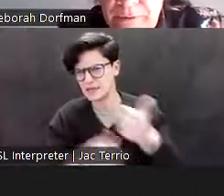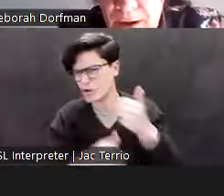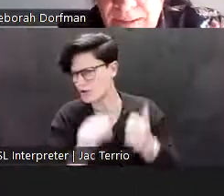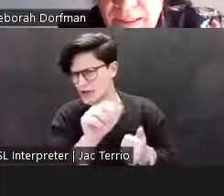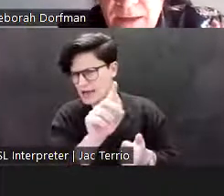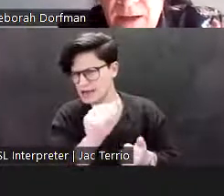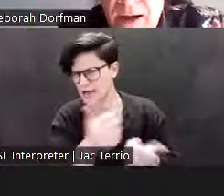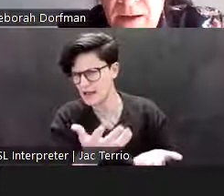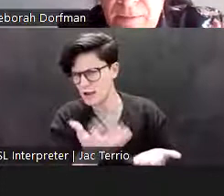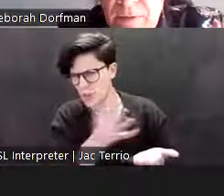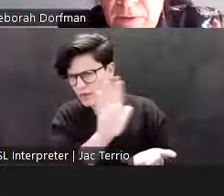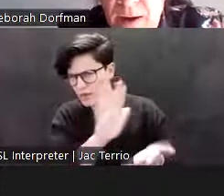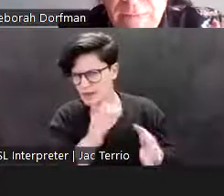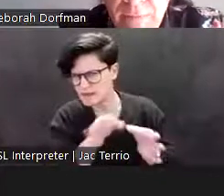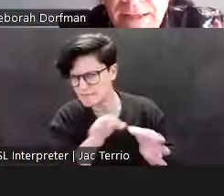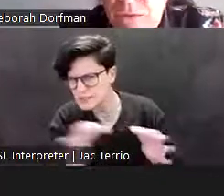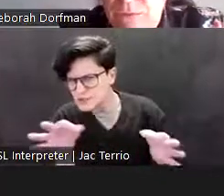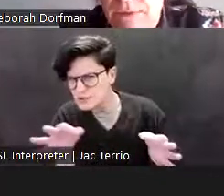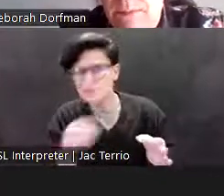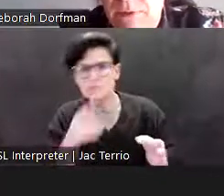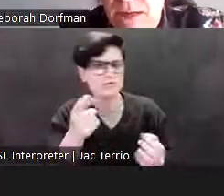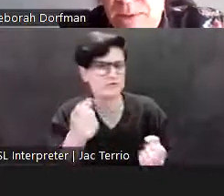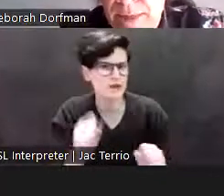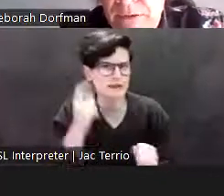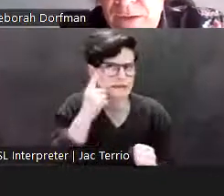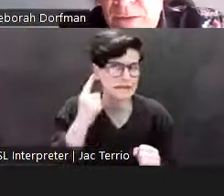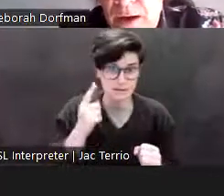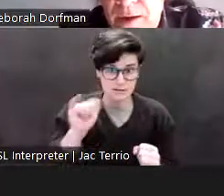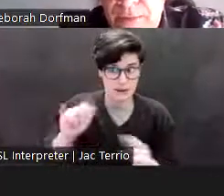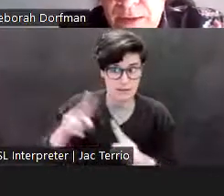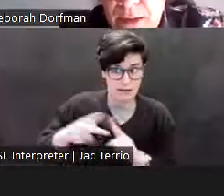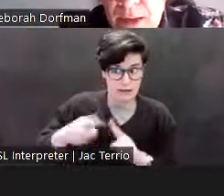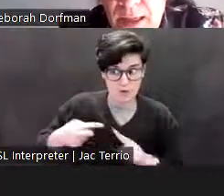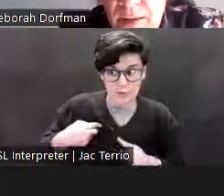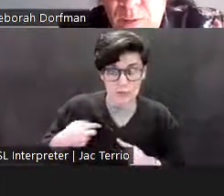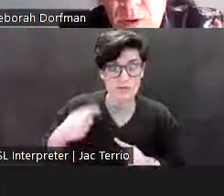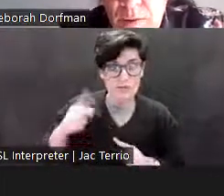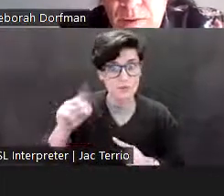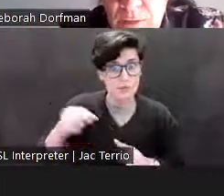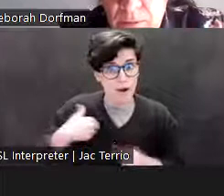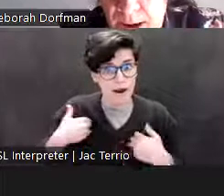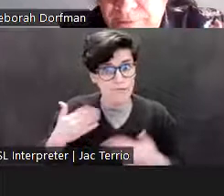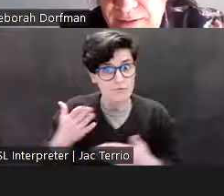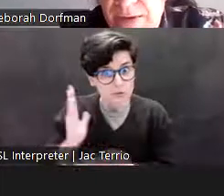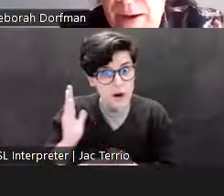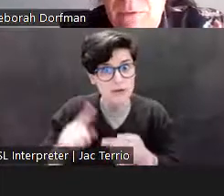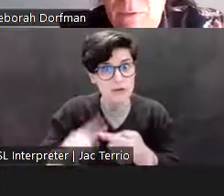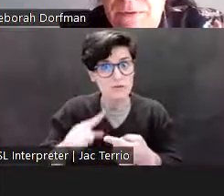not you you have a right to reasonable accommodation. 15:13:28 You have to think about whether or